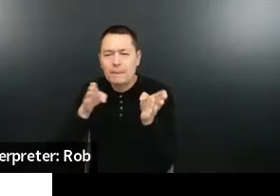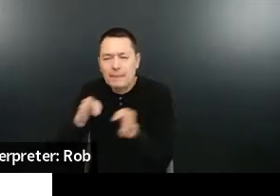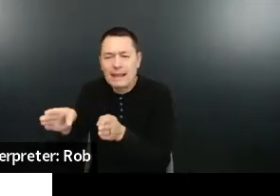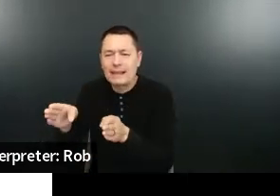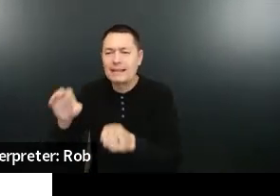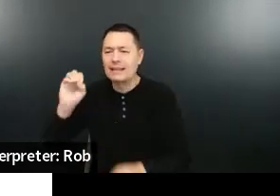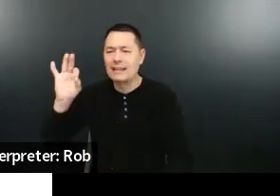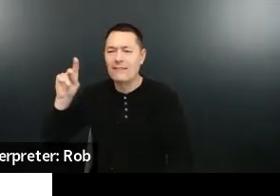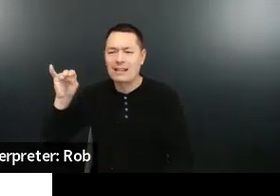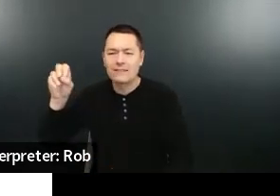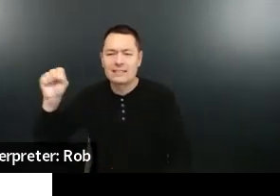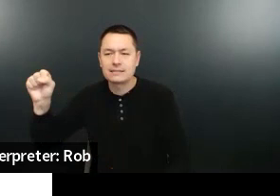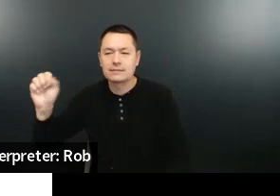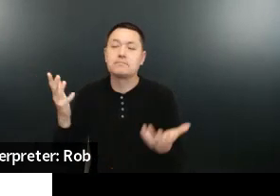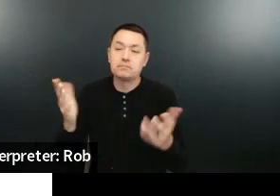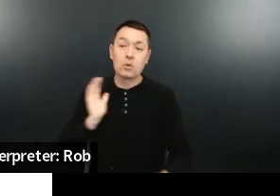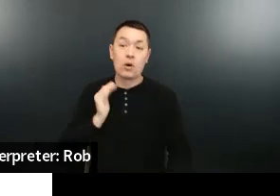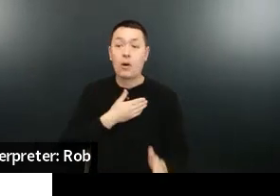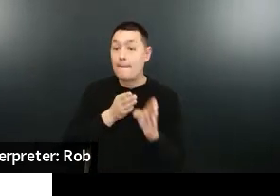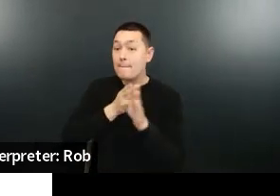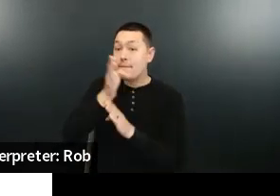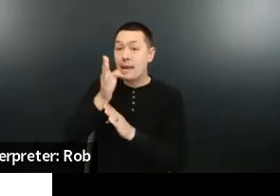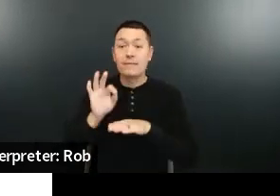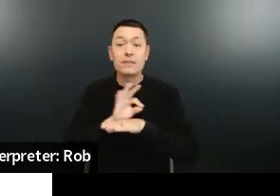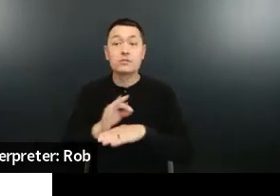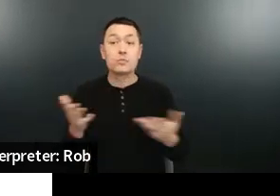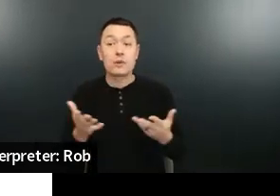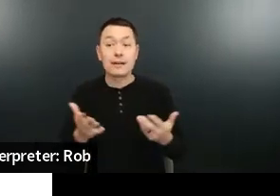One of our main functions is data and research